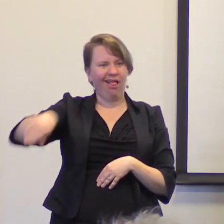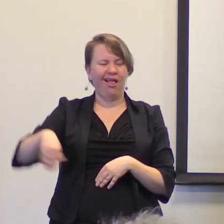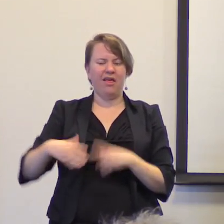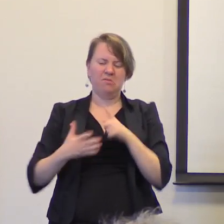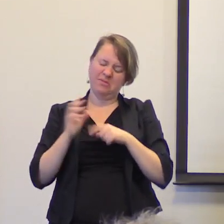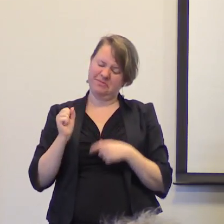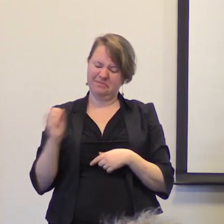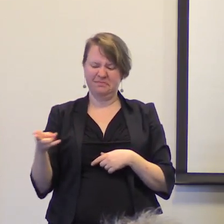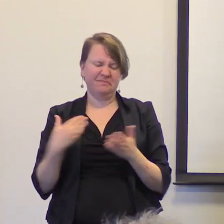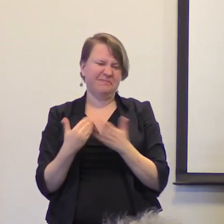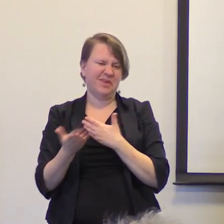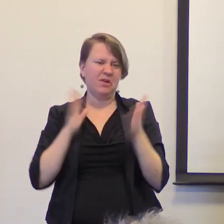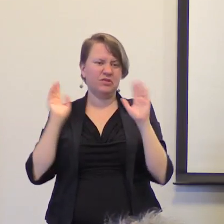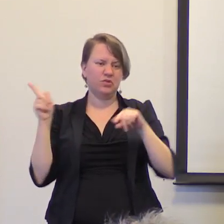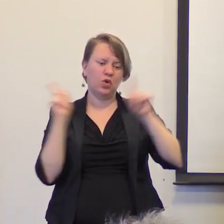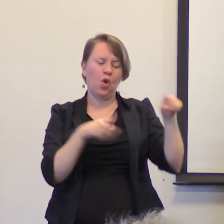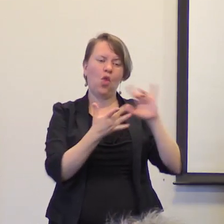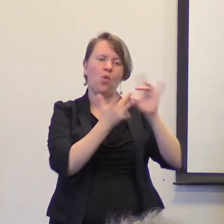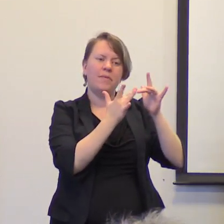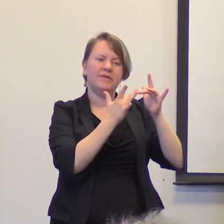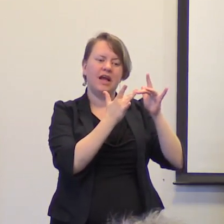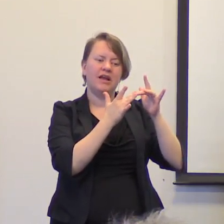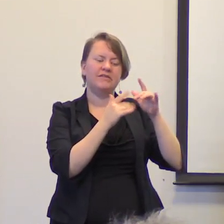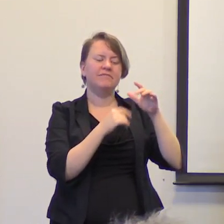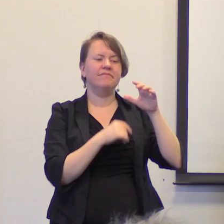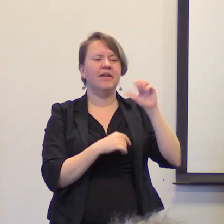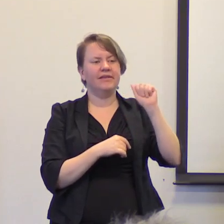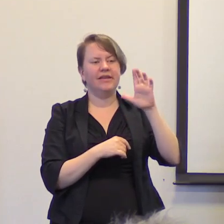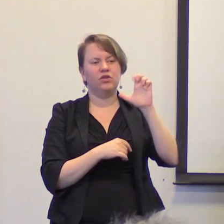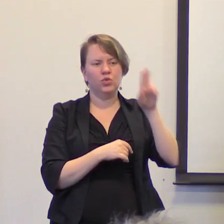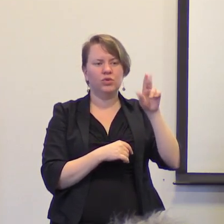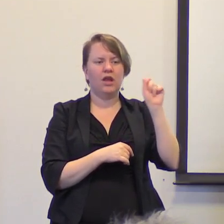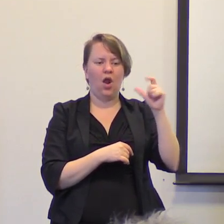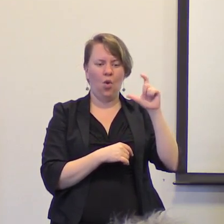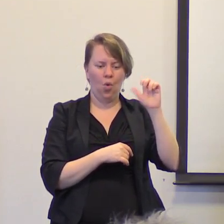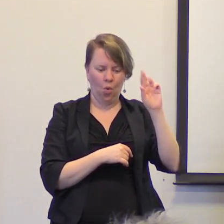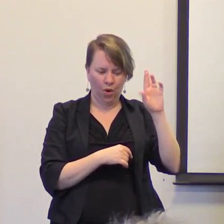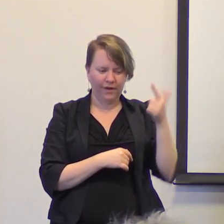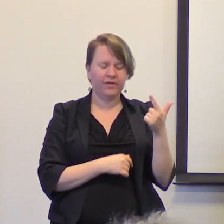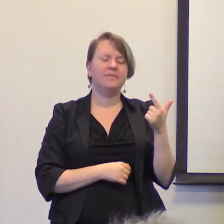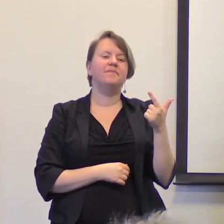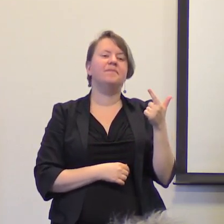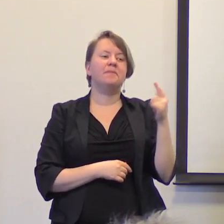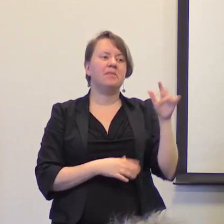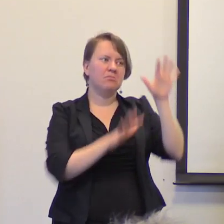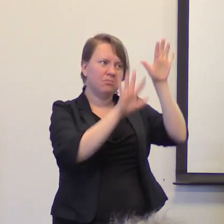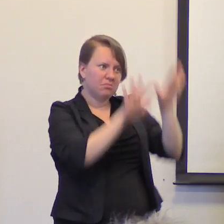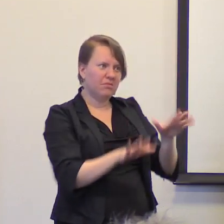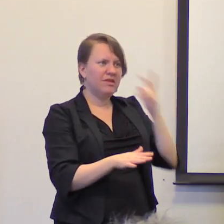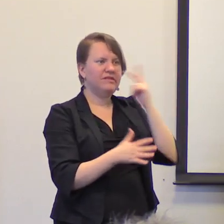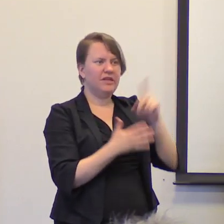So you can go to the website of ACLU.org and/or the ACLU of Illinois, and you can see what the affiliate is doing.